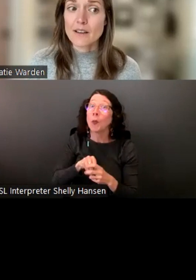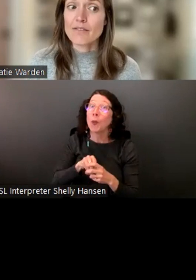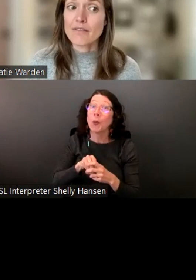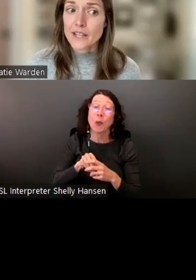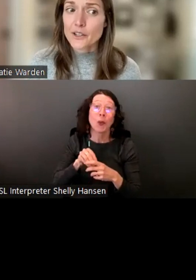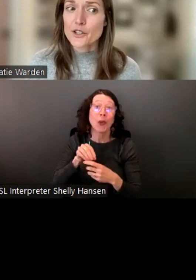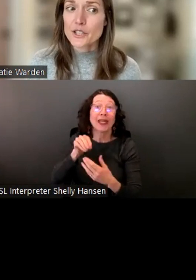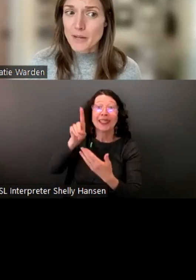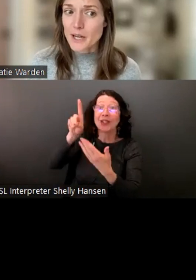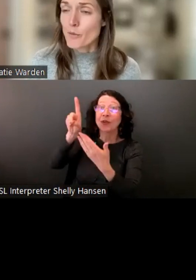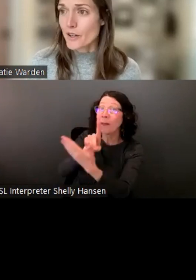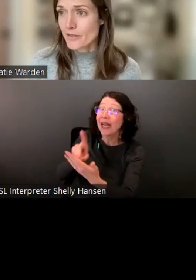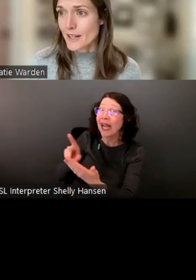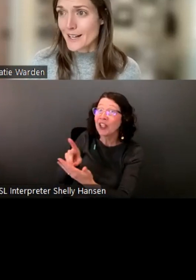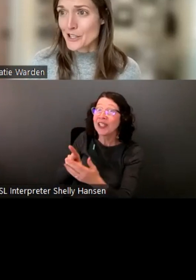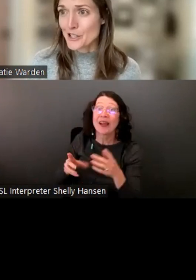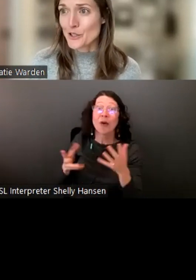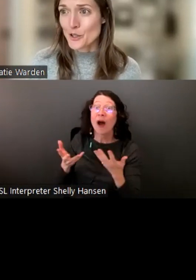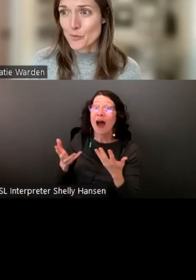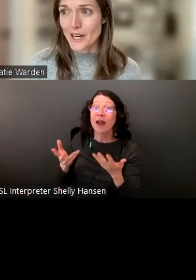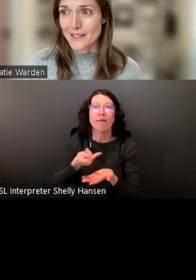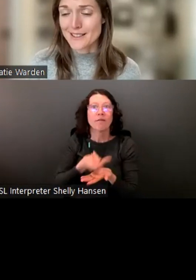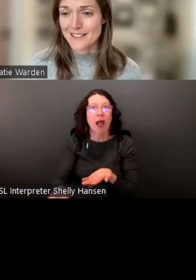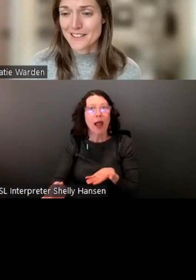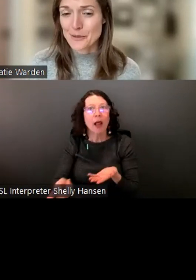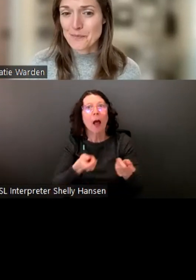of failure to make modifications to practices.